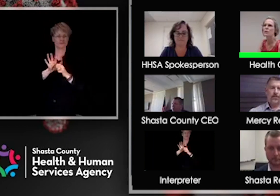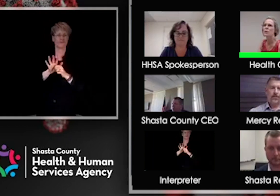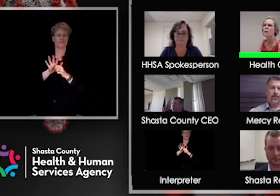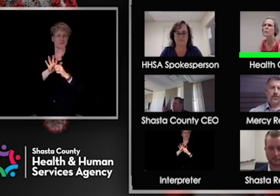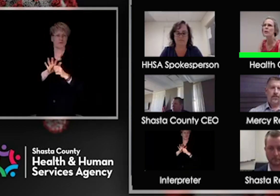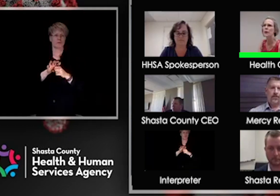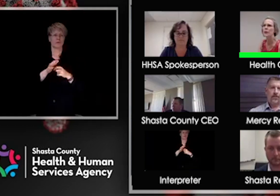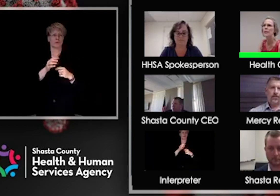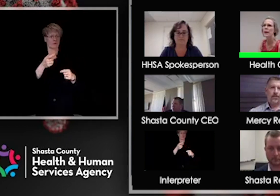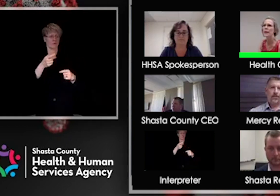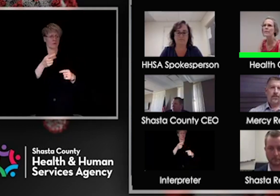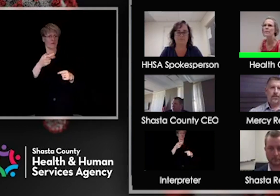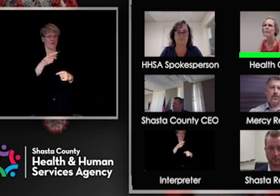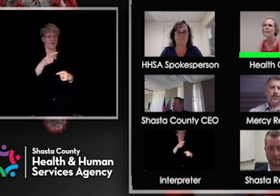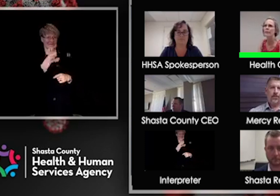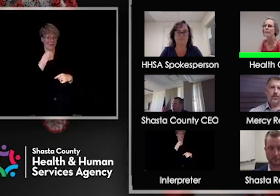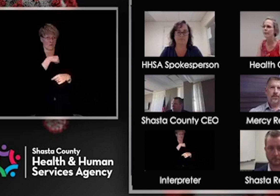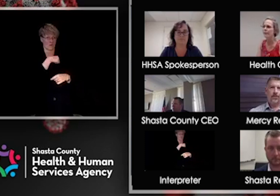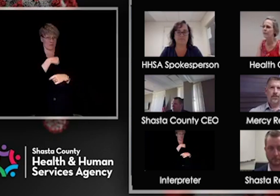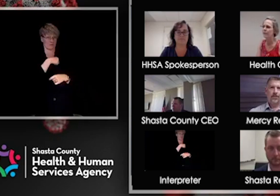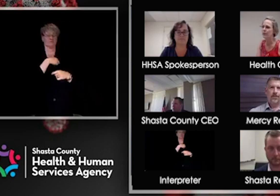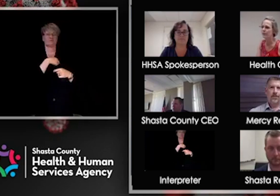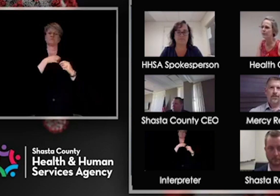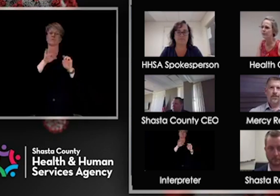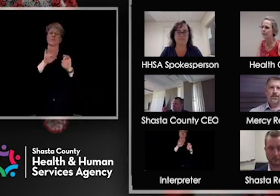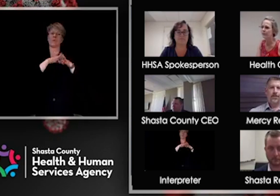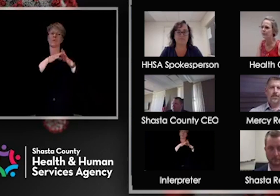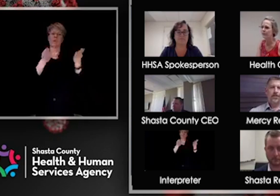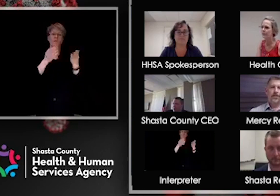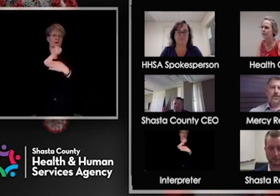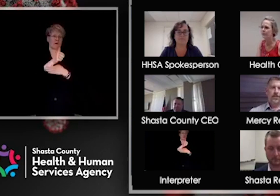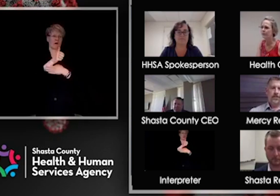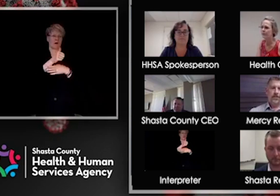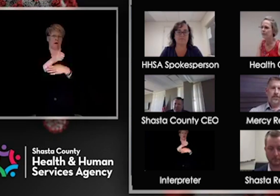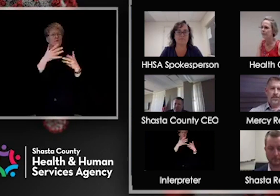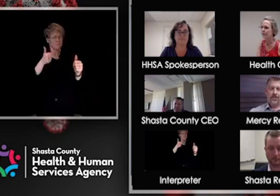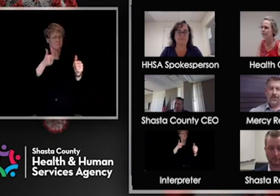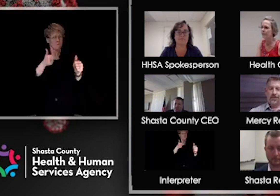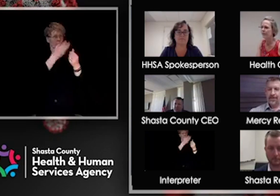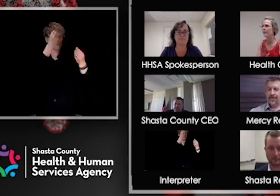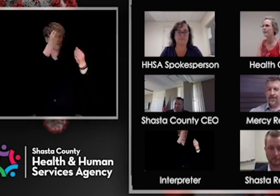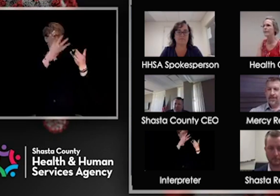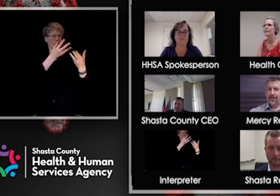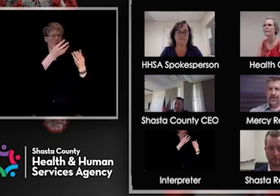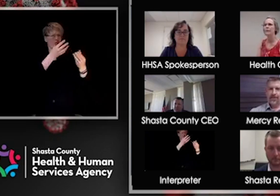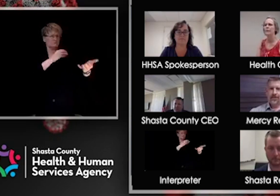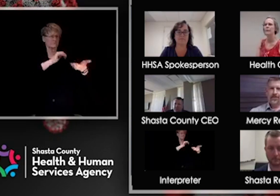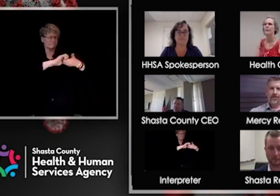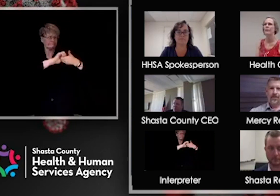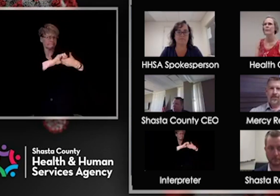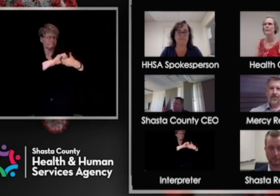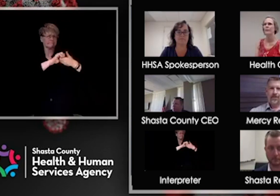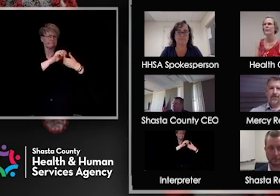were not, so we’ll be following up on that. Okay, are you concerned about that. You know,